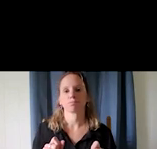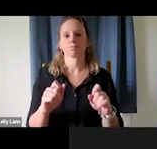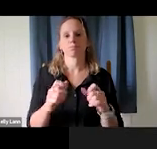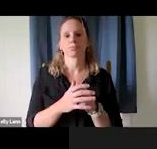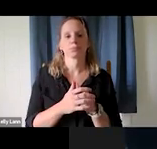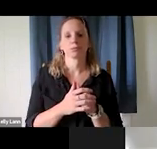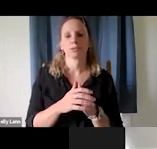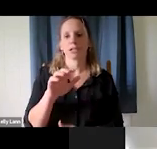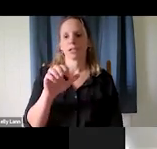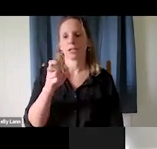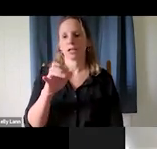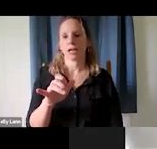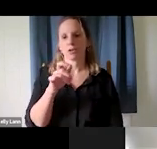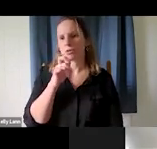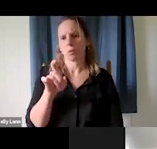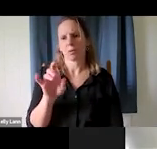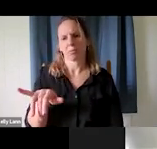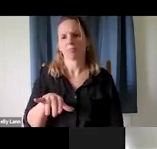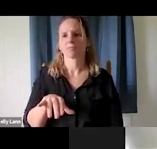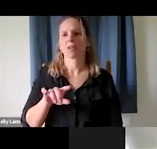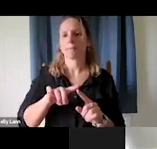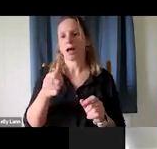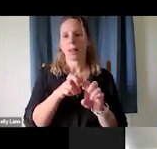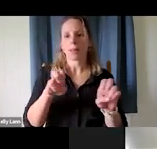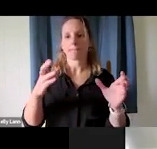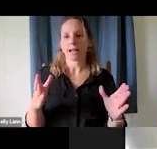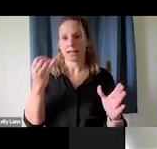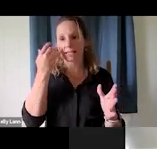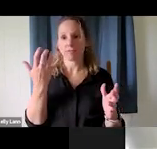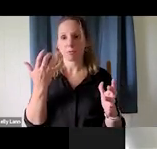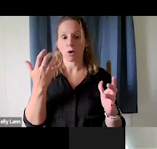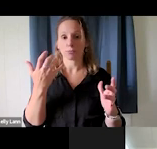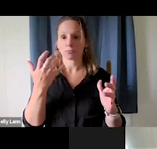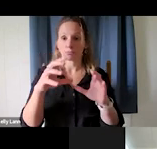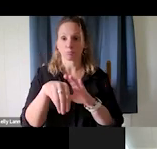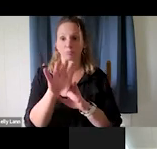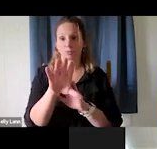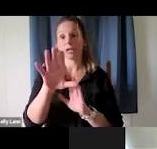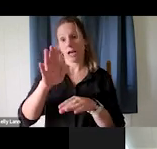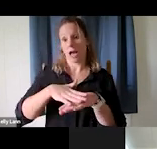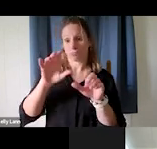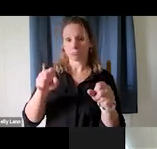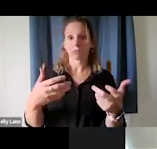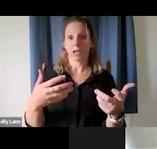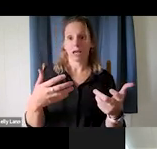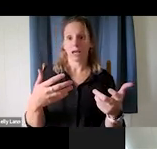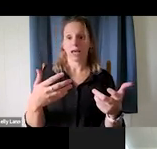Ashley, you don't need to do that, but other panelists if you wish to put your cameras on, and we'll take some of those questions.